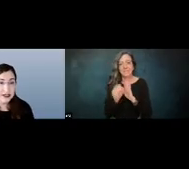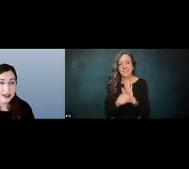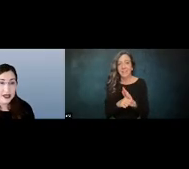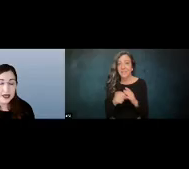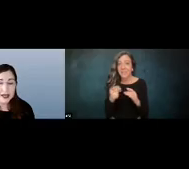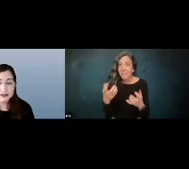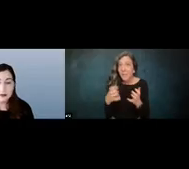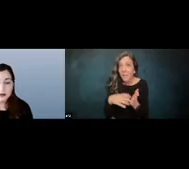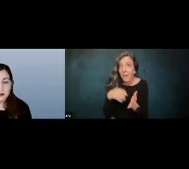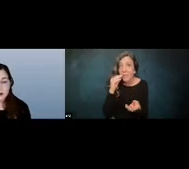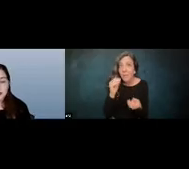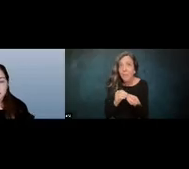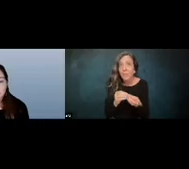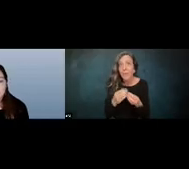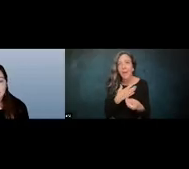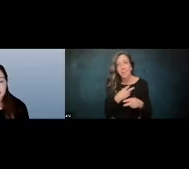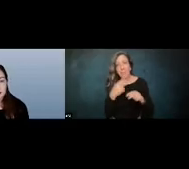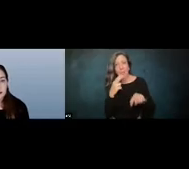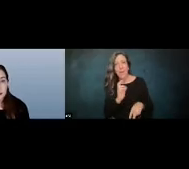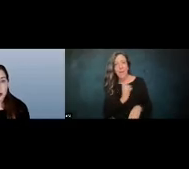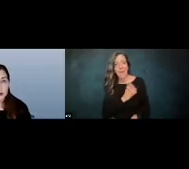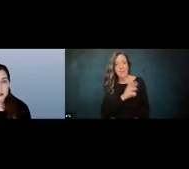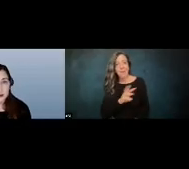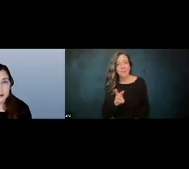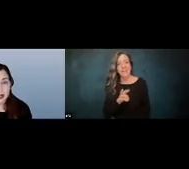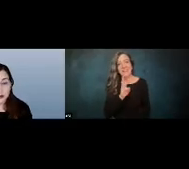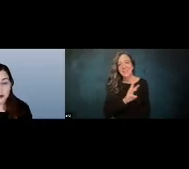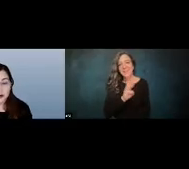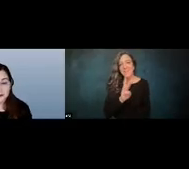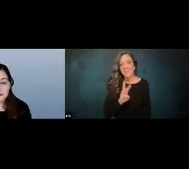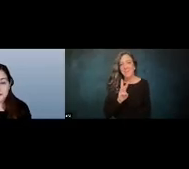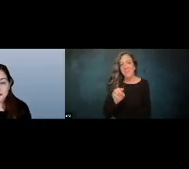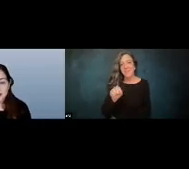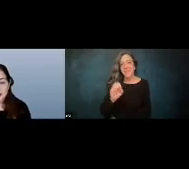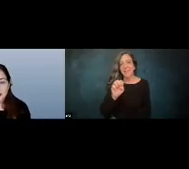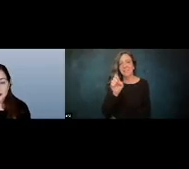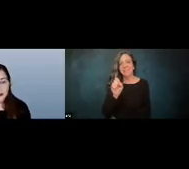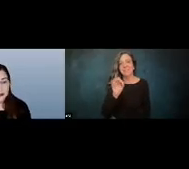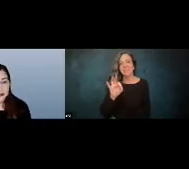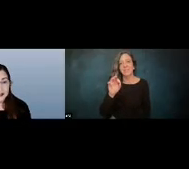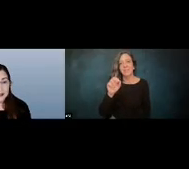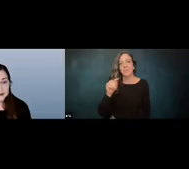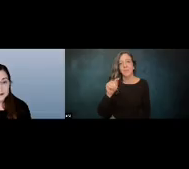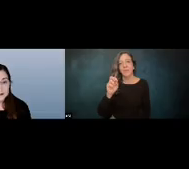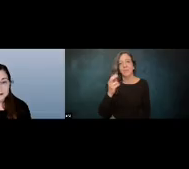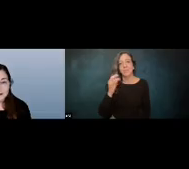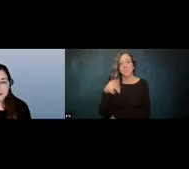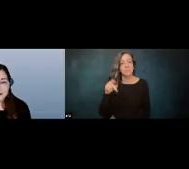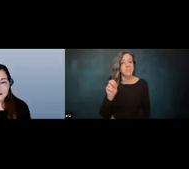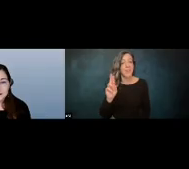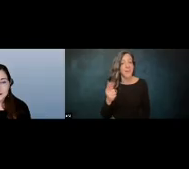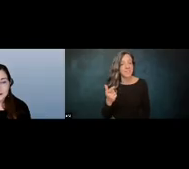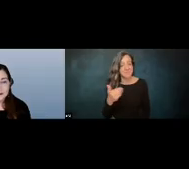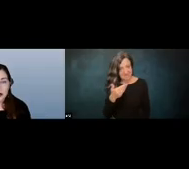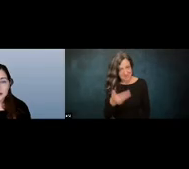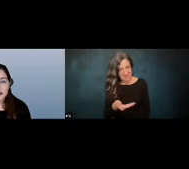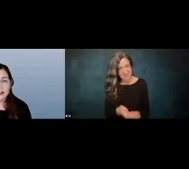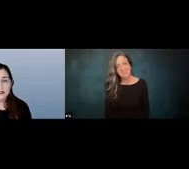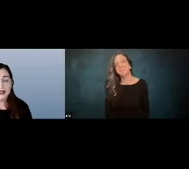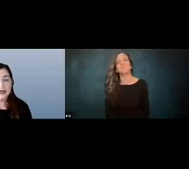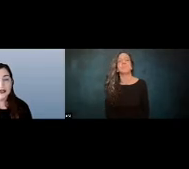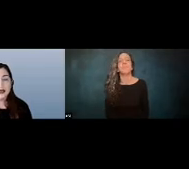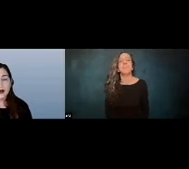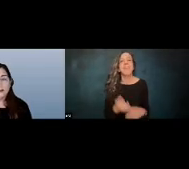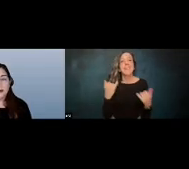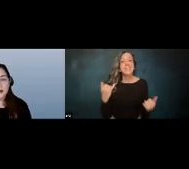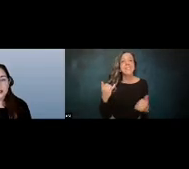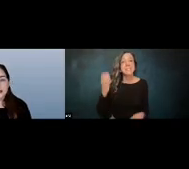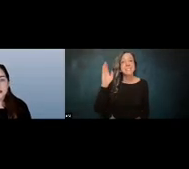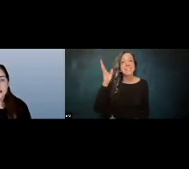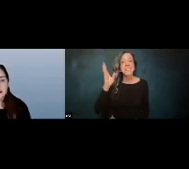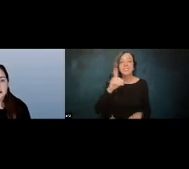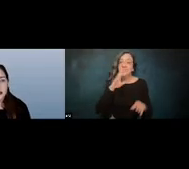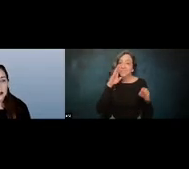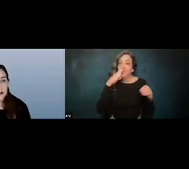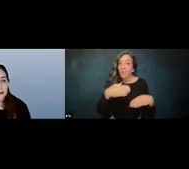our website at www. seedsofpartnership.org. Next slide. Our session today, our focus is